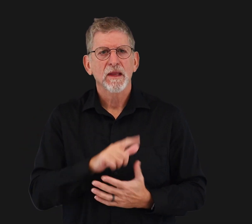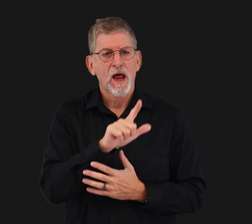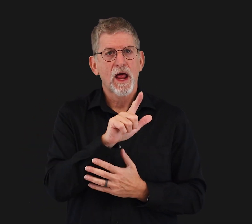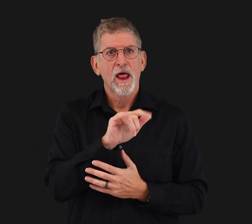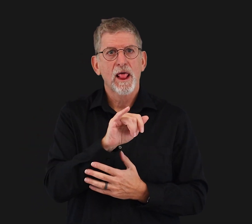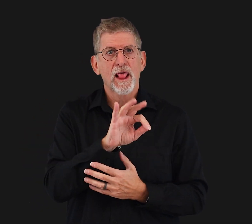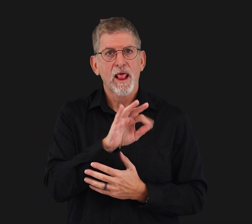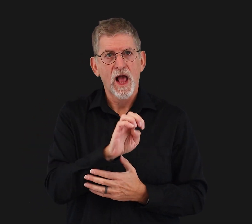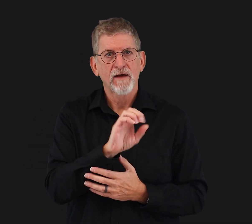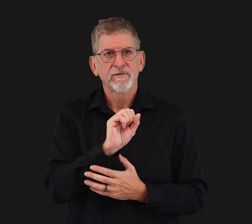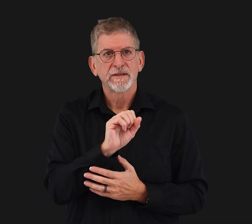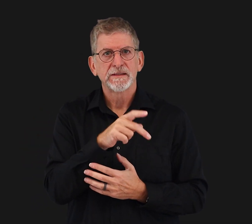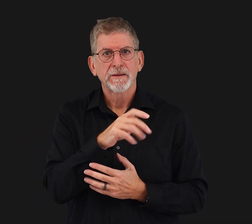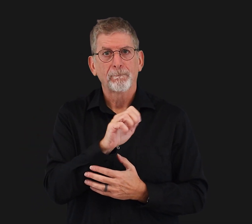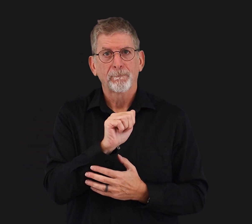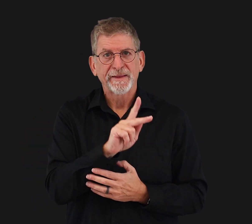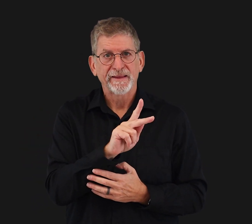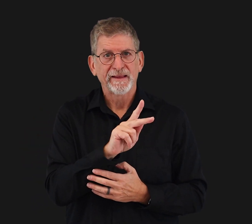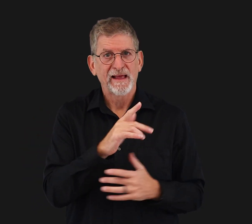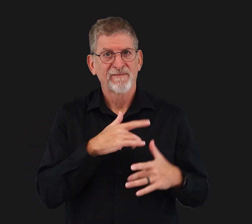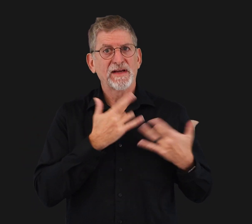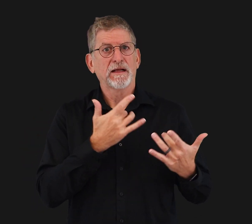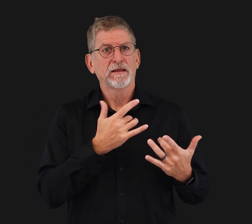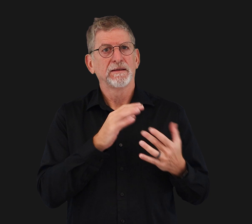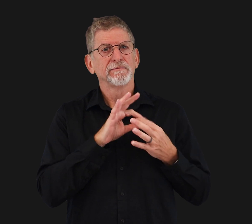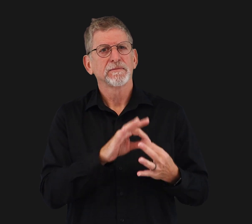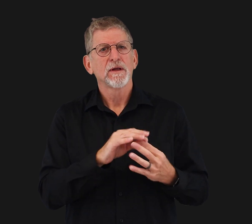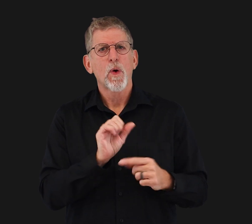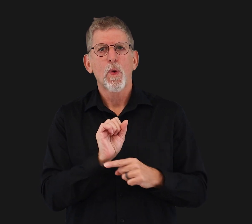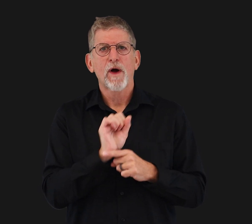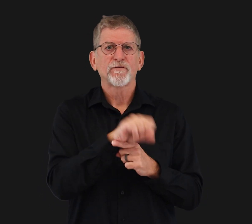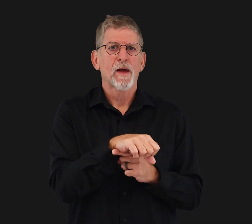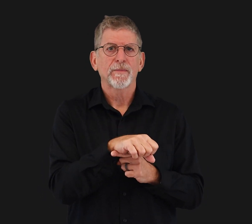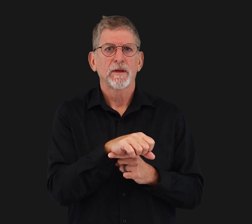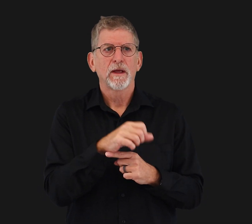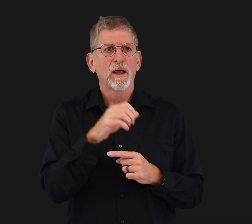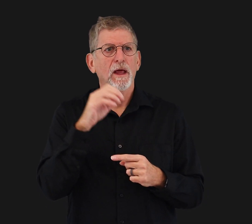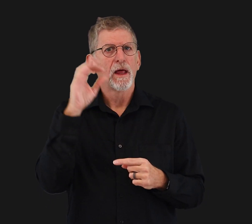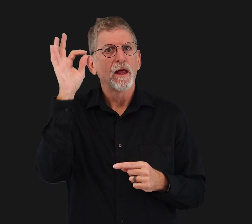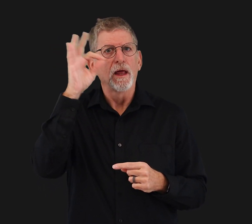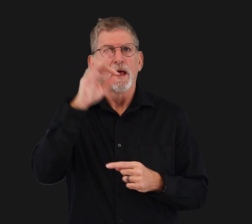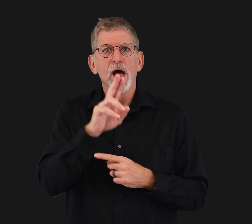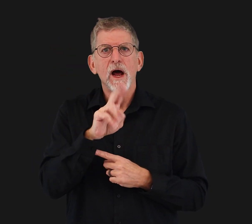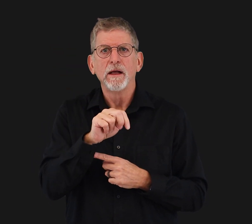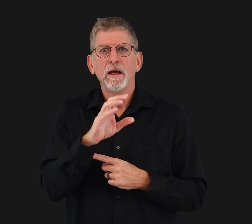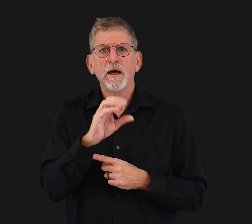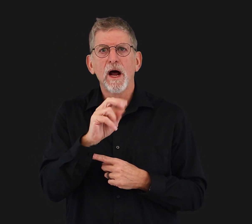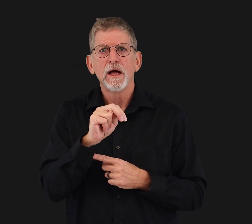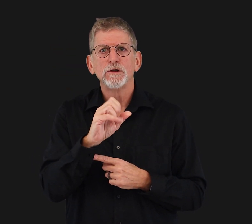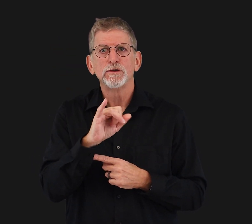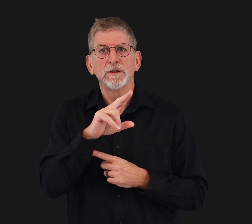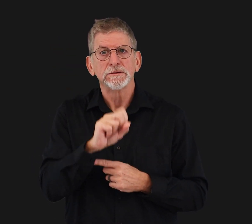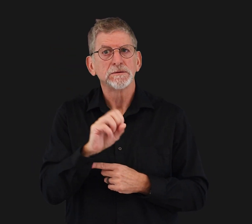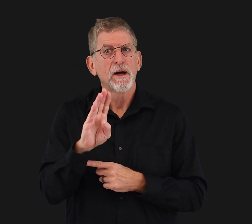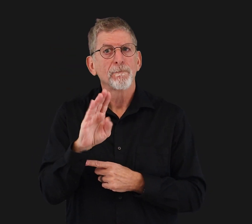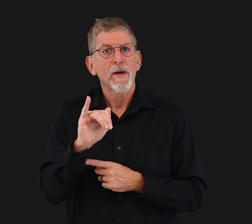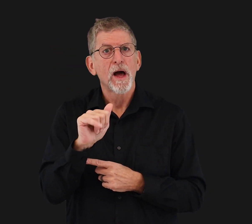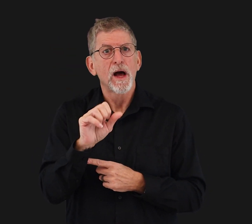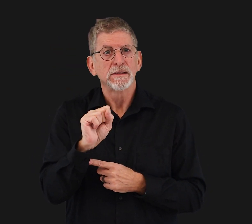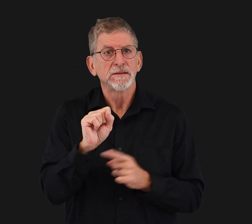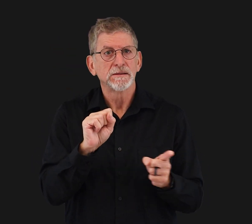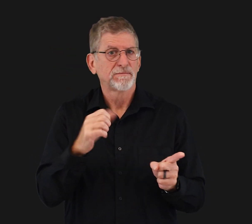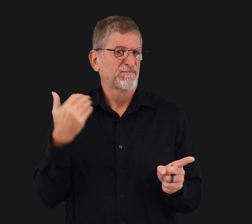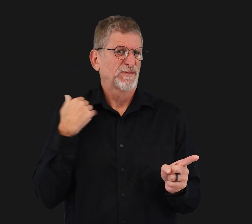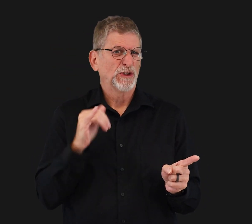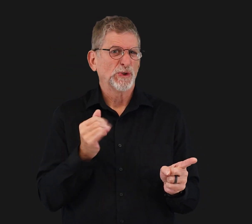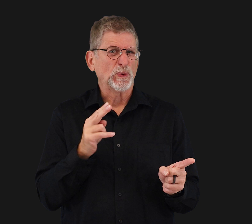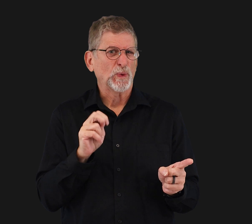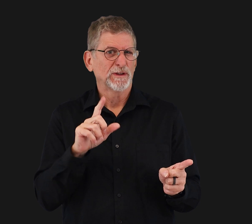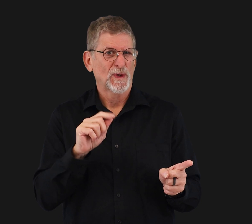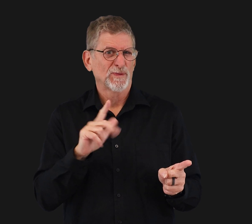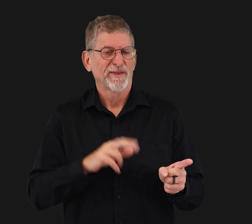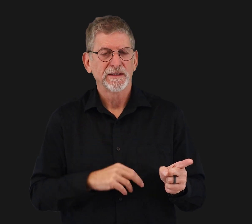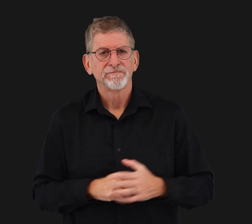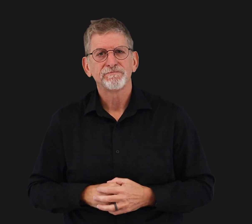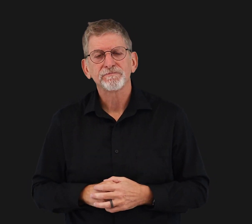◦ LifeSpeak event on Overcoming Unconscious Bias (June 2023)